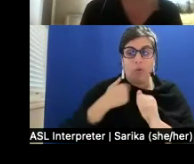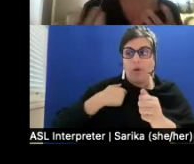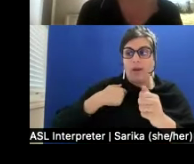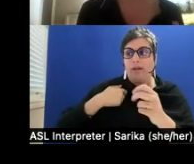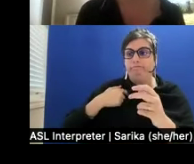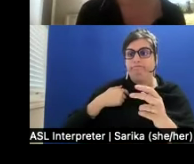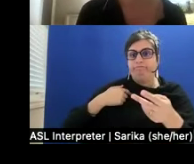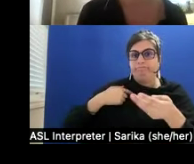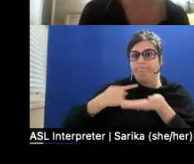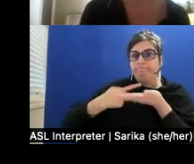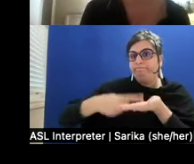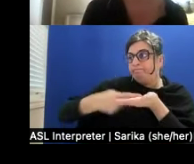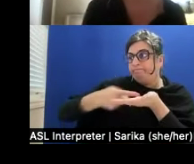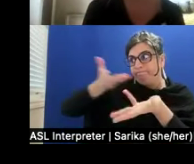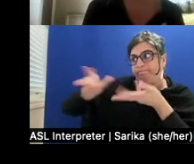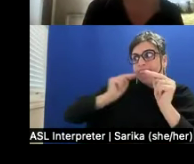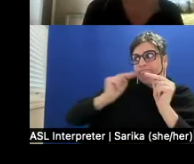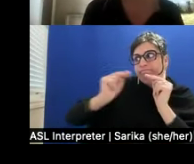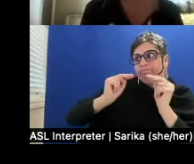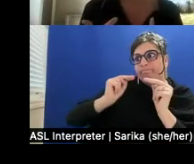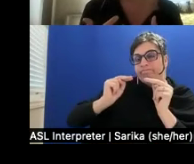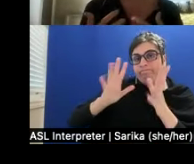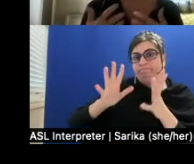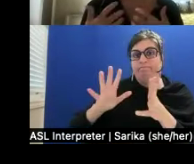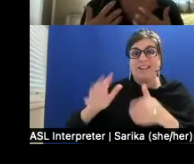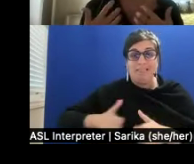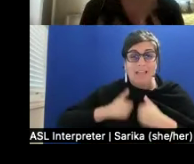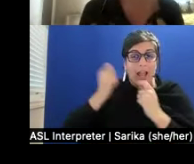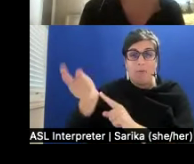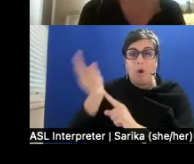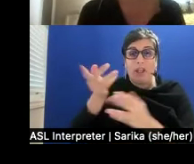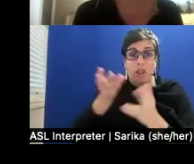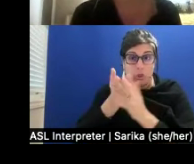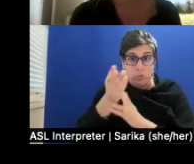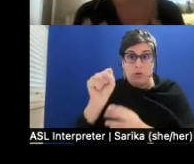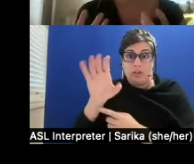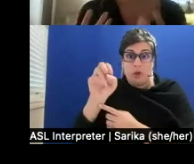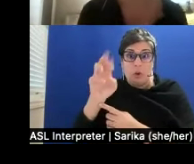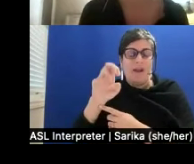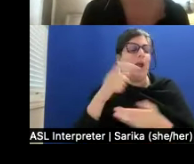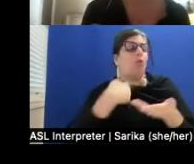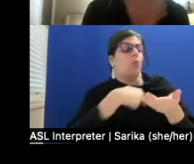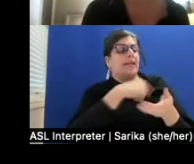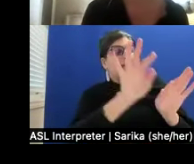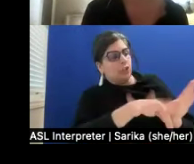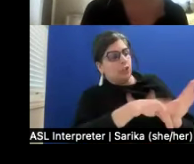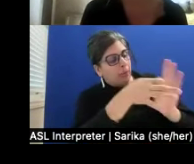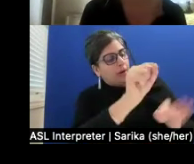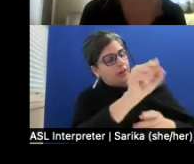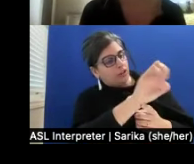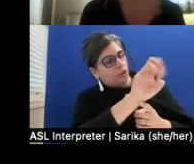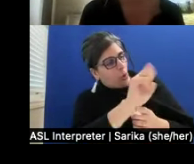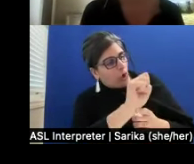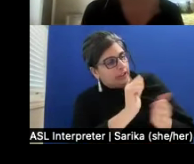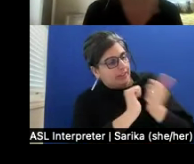with what is actually happening through the score. And, we interpret the score together. We make meaning in the moment together.